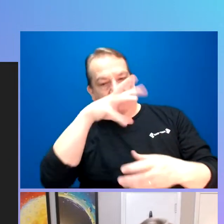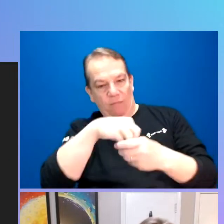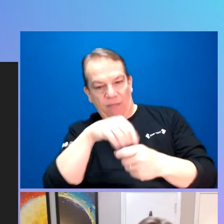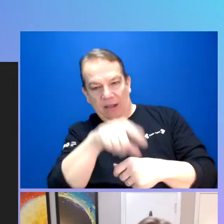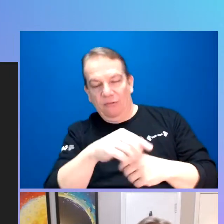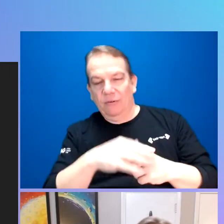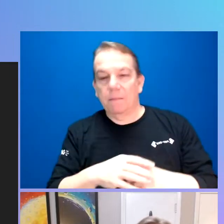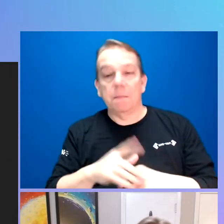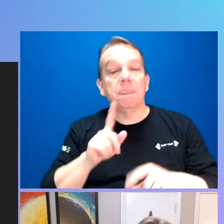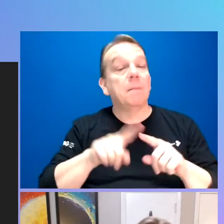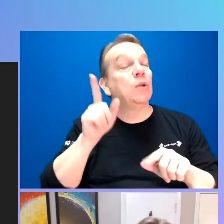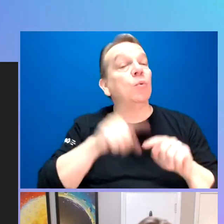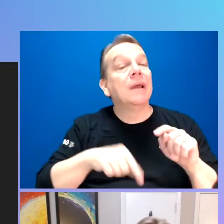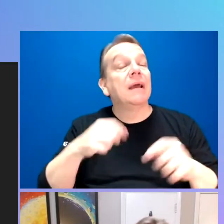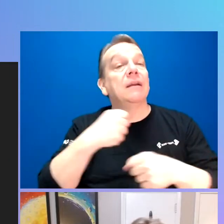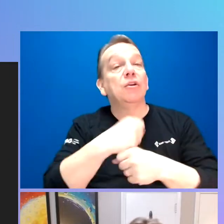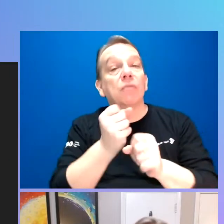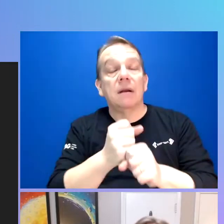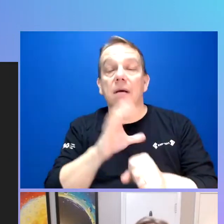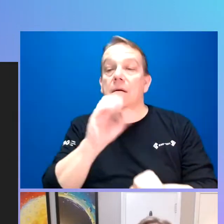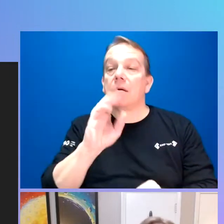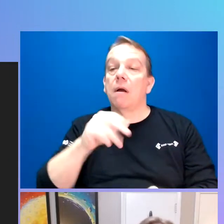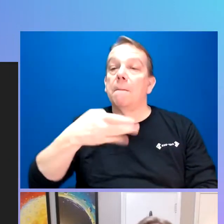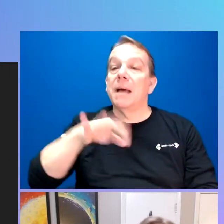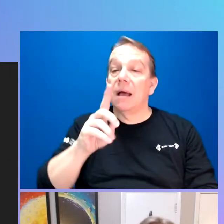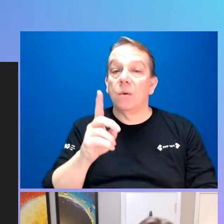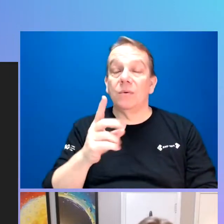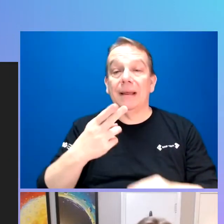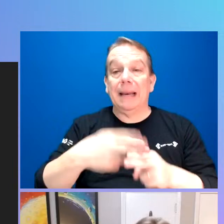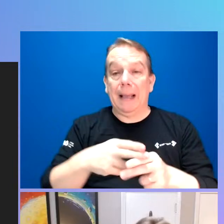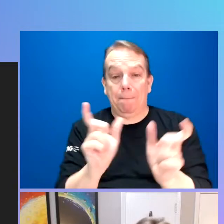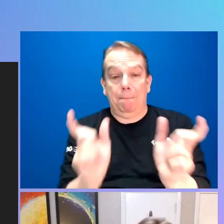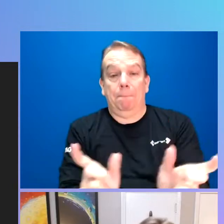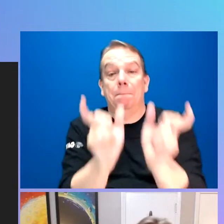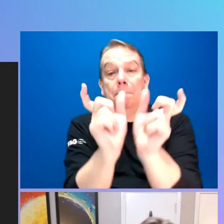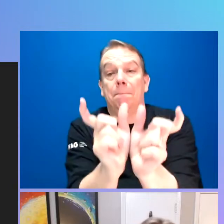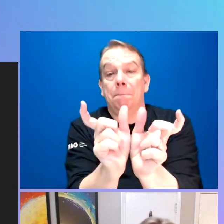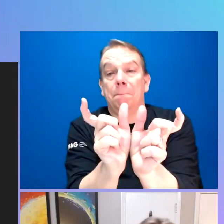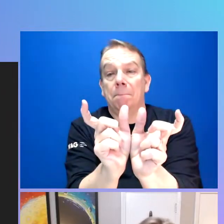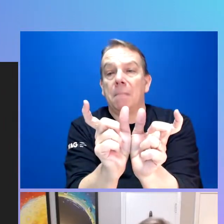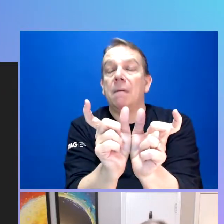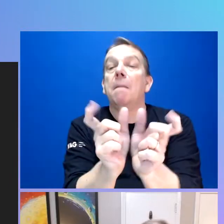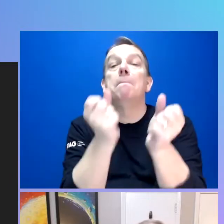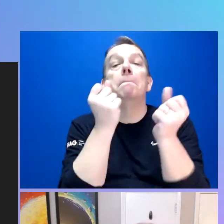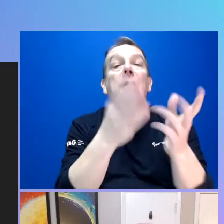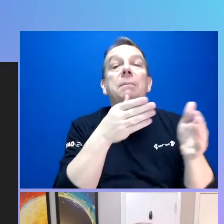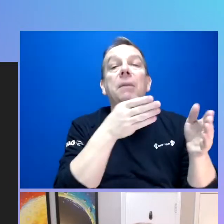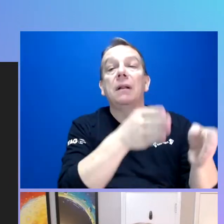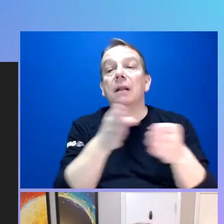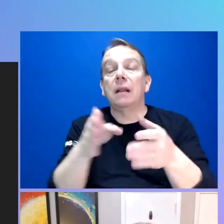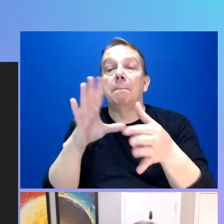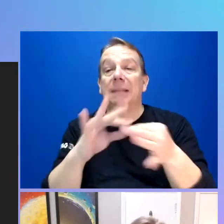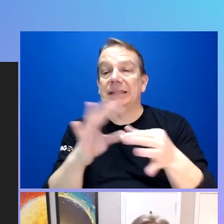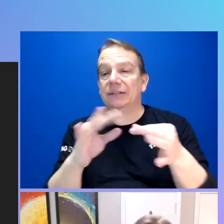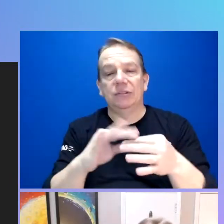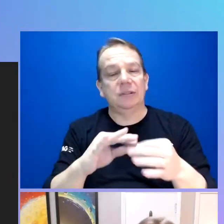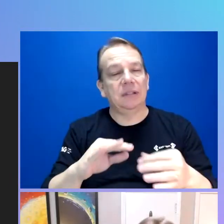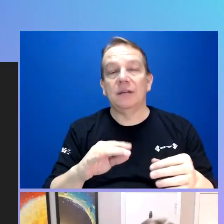cannot create a compound name that combines multiple methods. So you can't create a name that